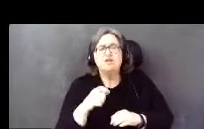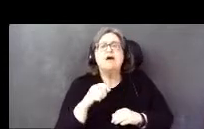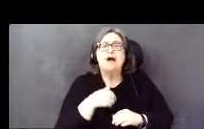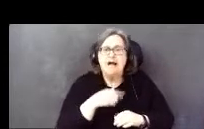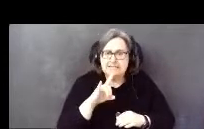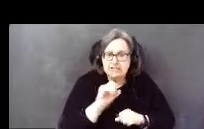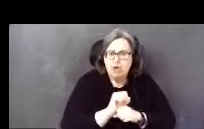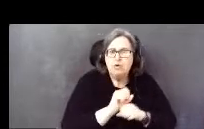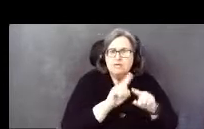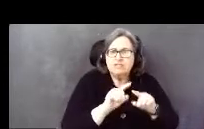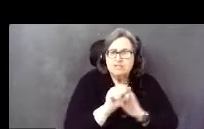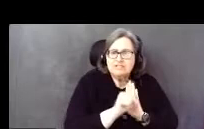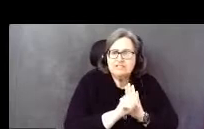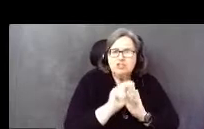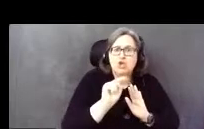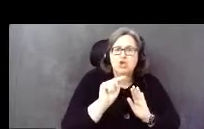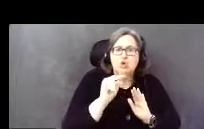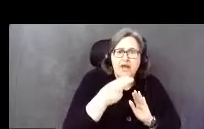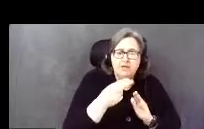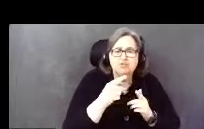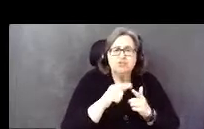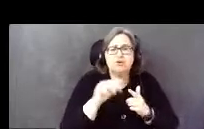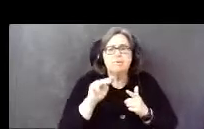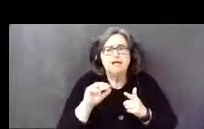I was supposed to go to Rhode Island.